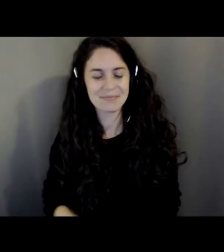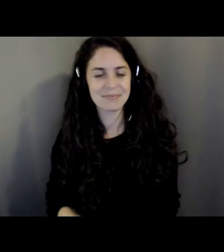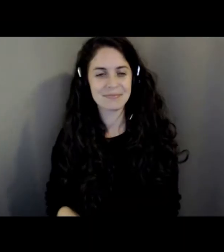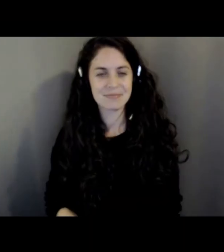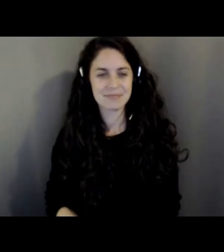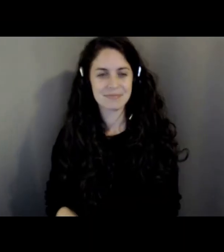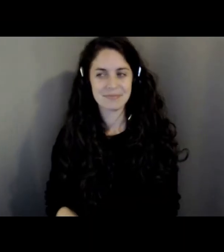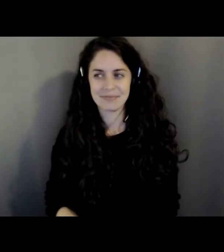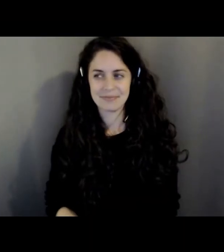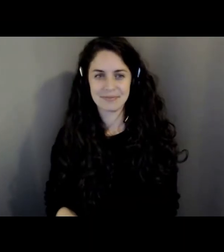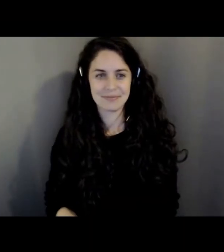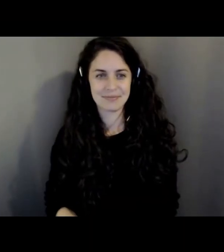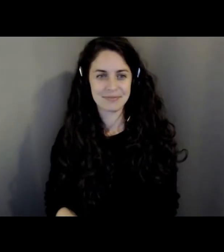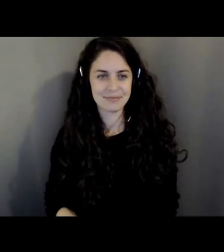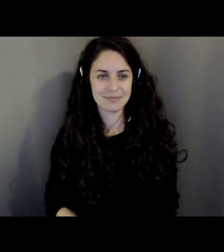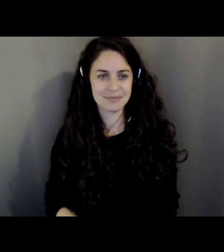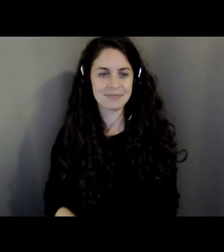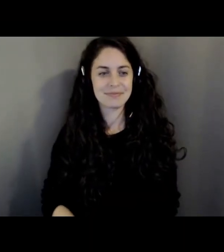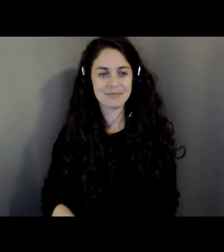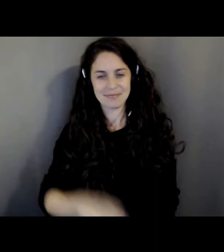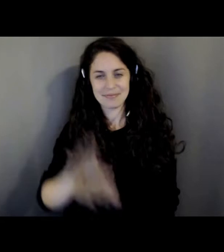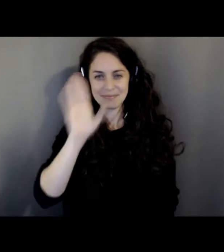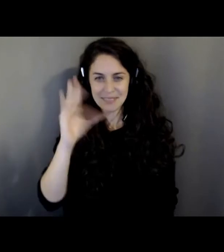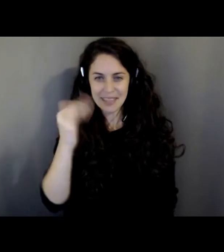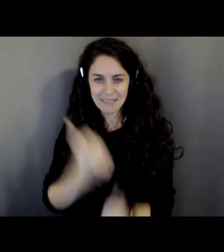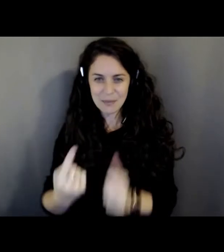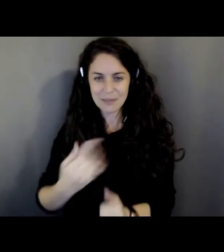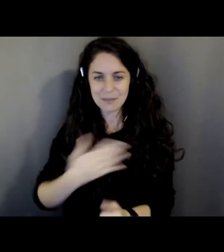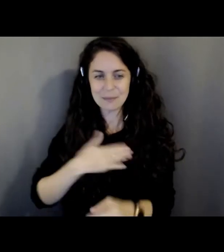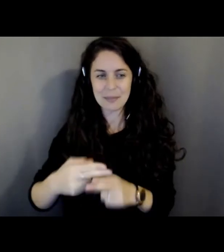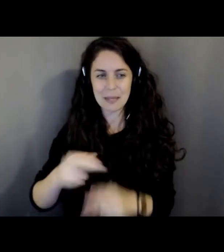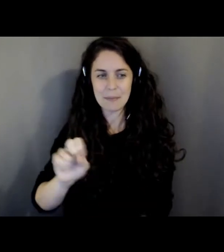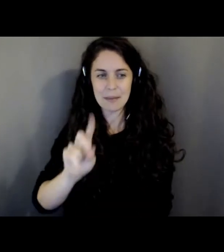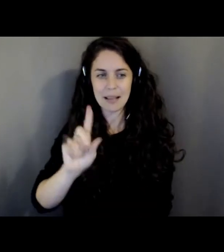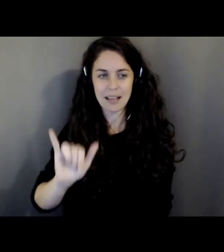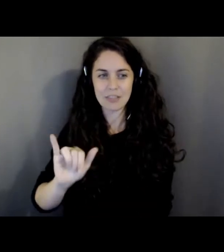And hi, everyone. This is Ashley Holben from Mobility International USA.